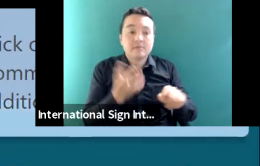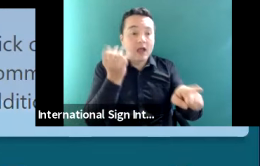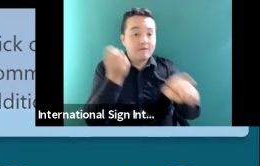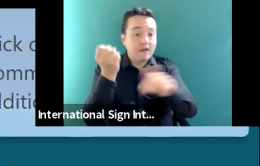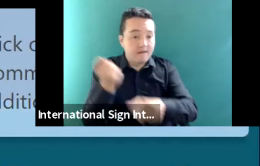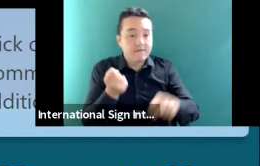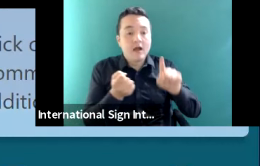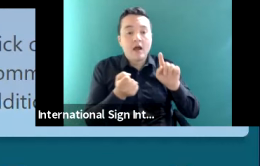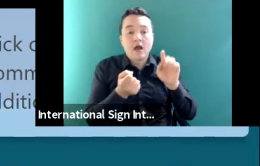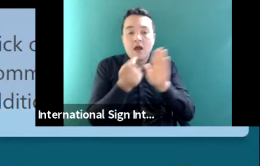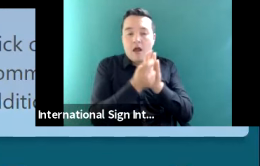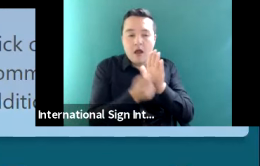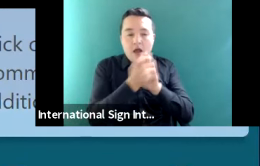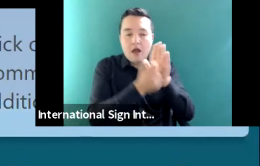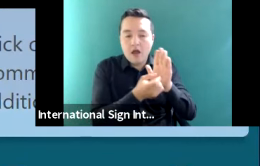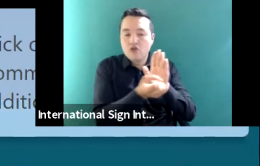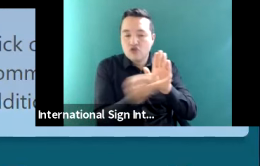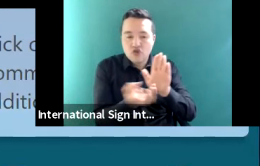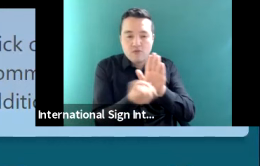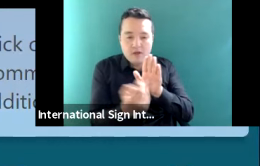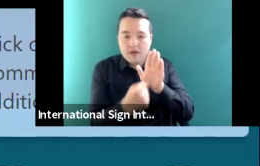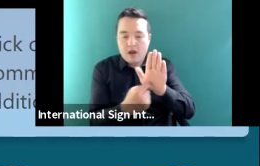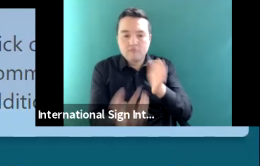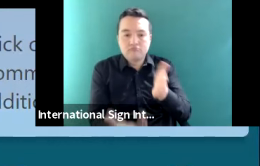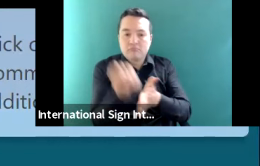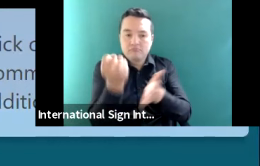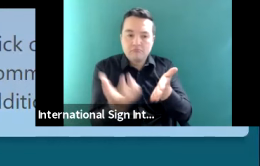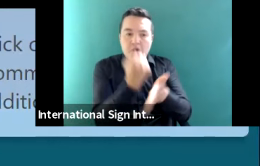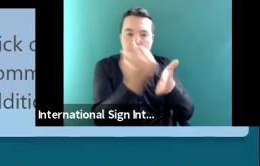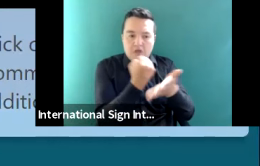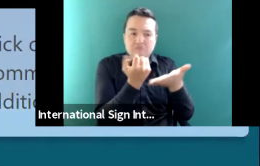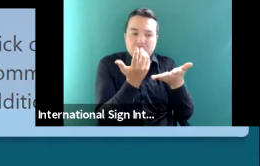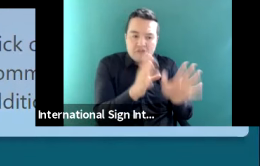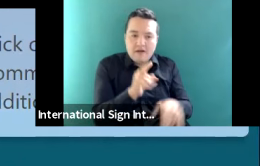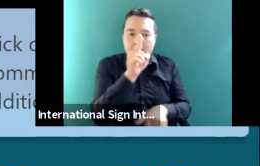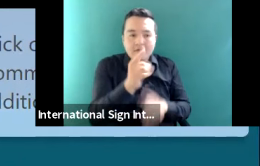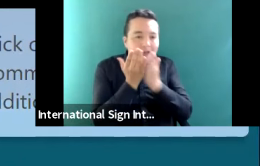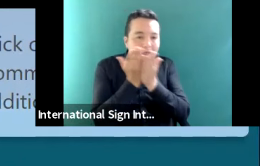to be inclusive for people with disabilities.